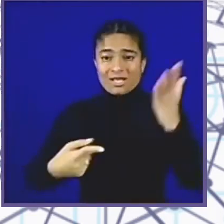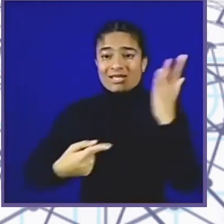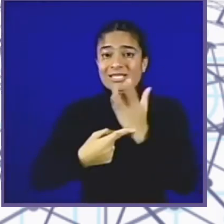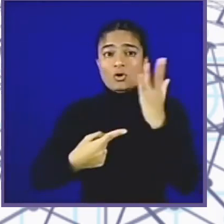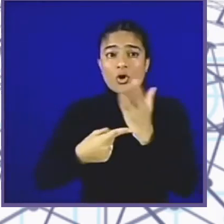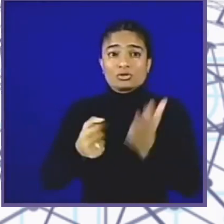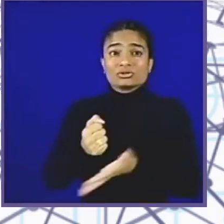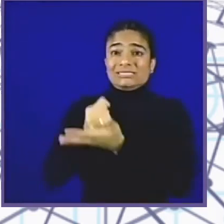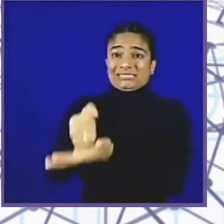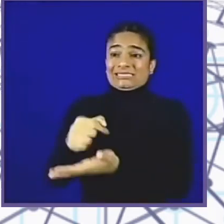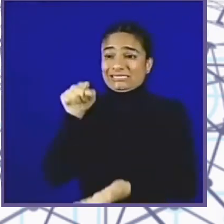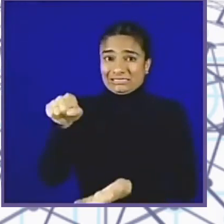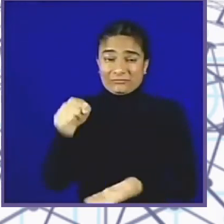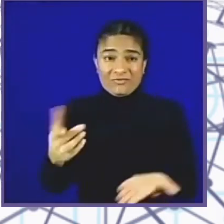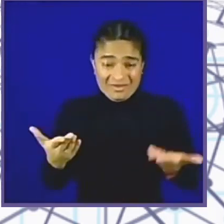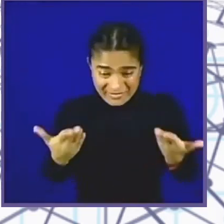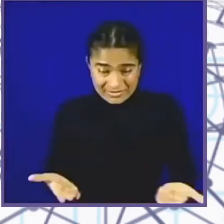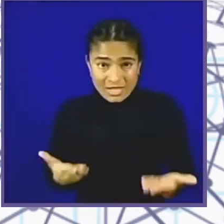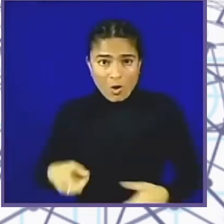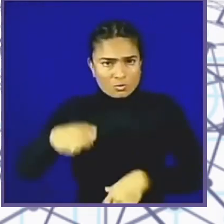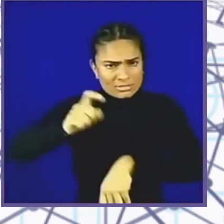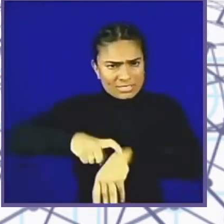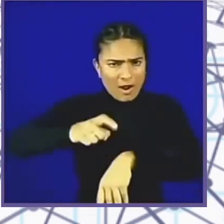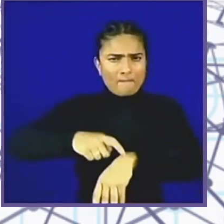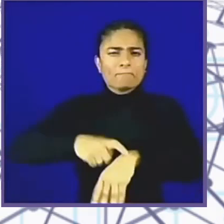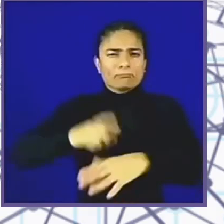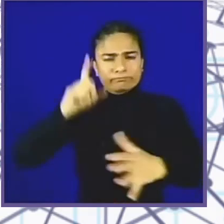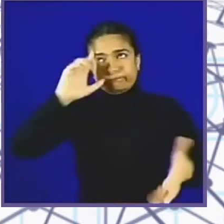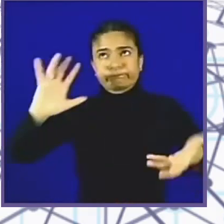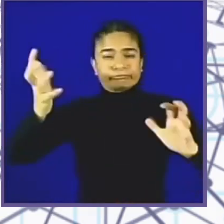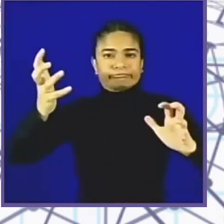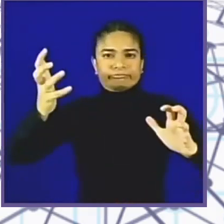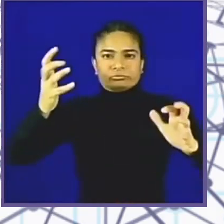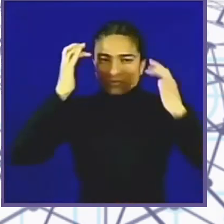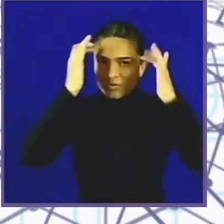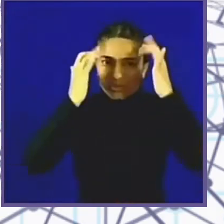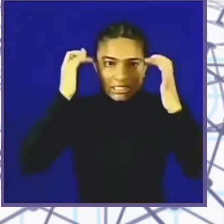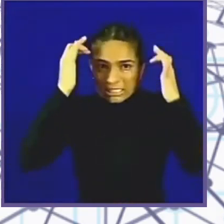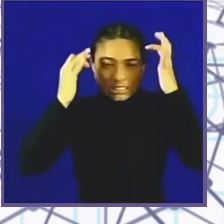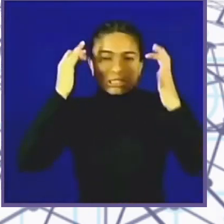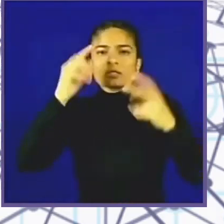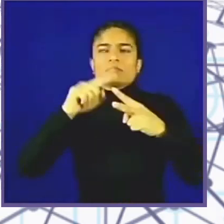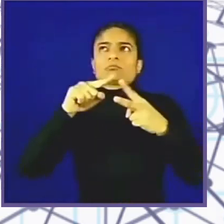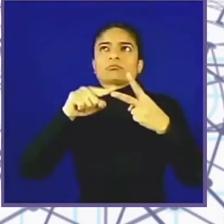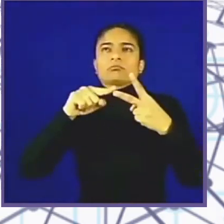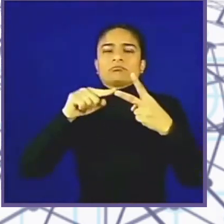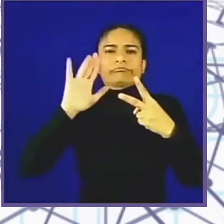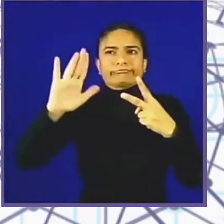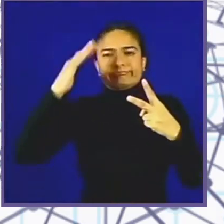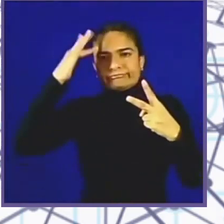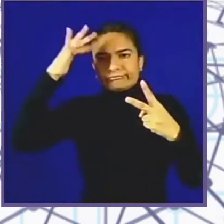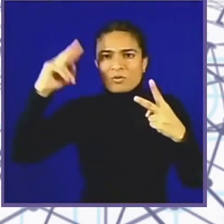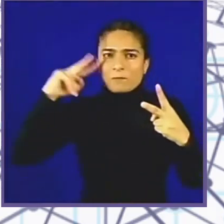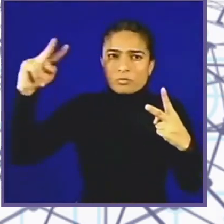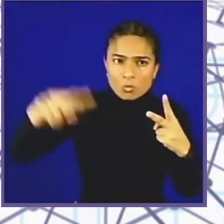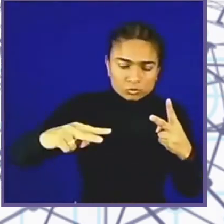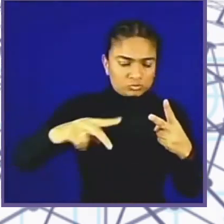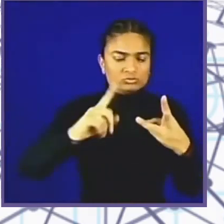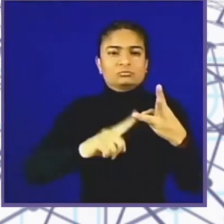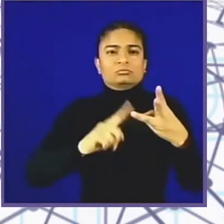approaches and contributing to disability justice by building solutions that will work for persons